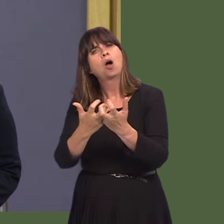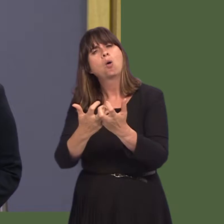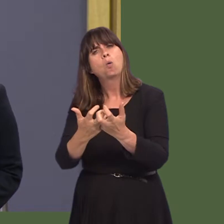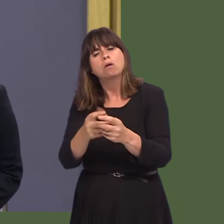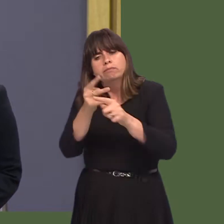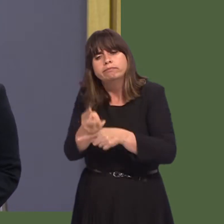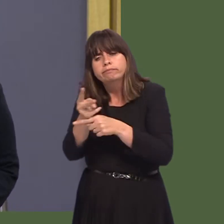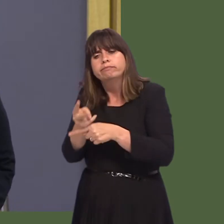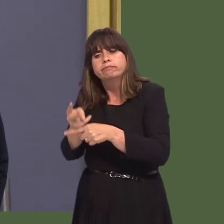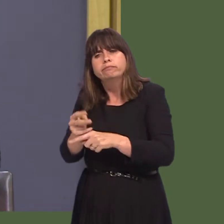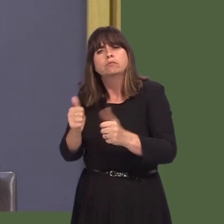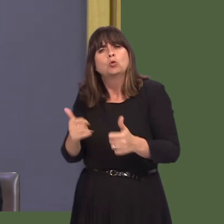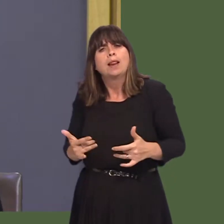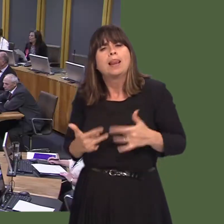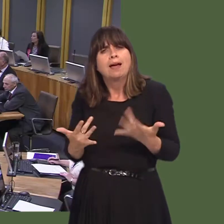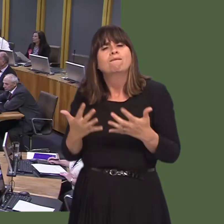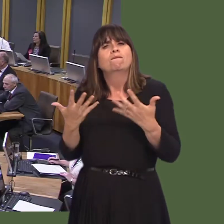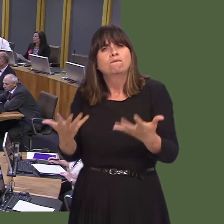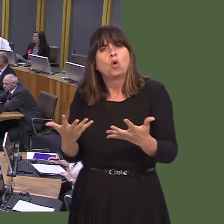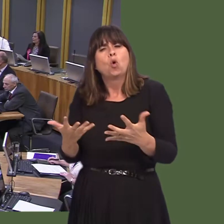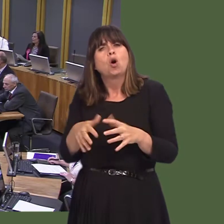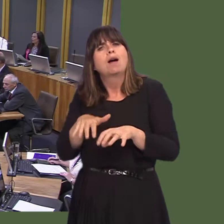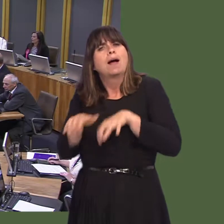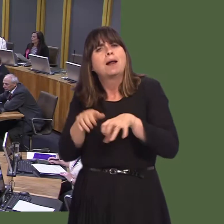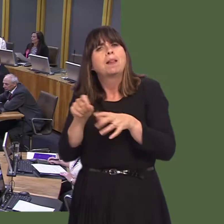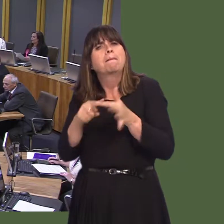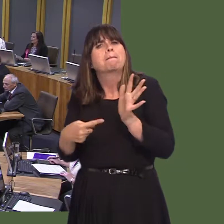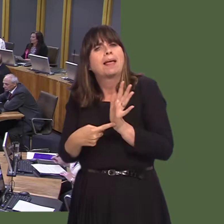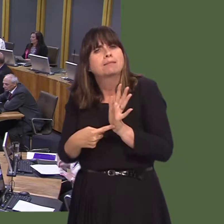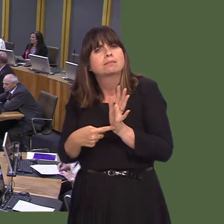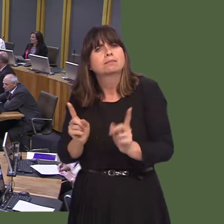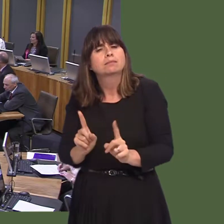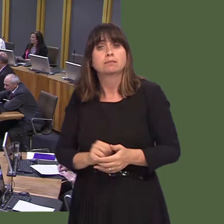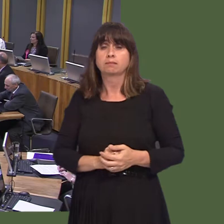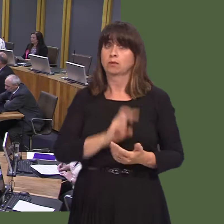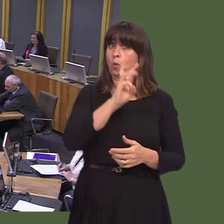anifeiliaid anwes yng Nghwm Cynon? OAQ52482 Carwyn Jones AM: The Wales animal health and